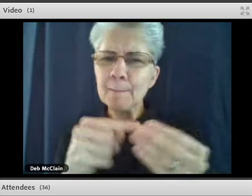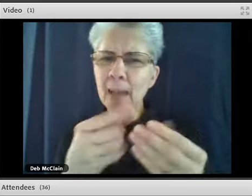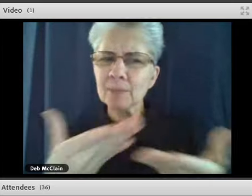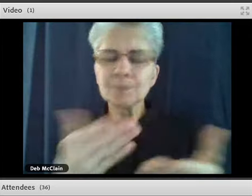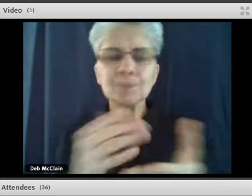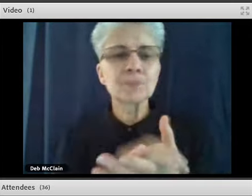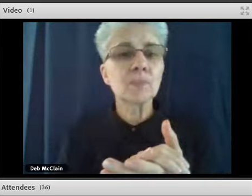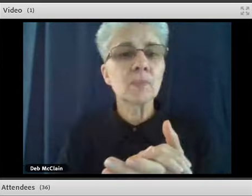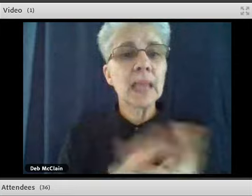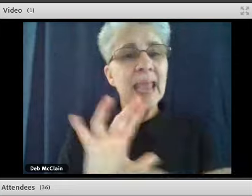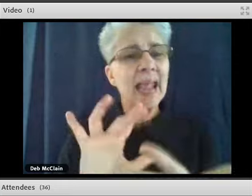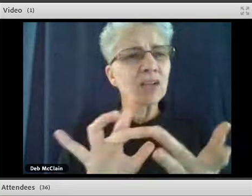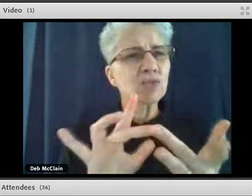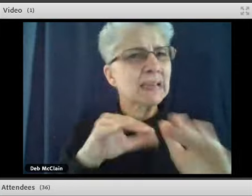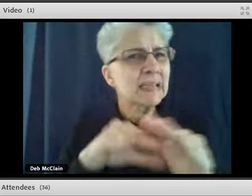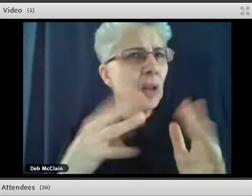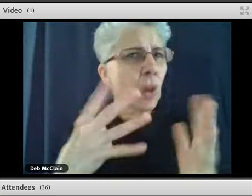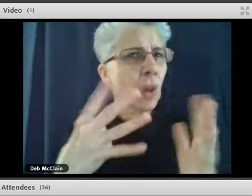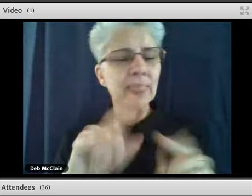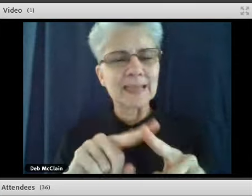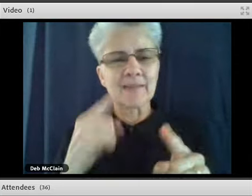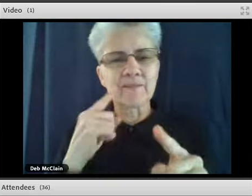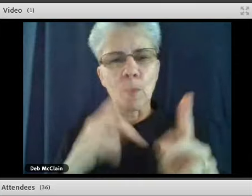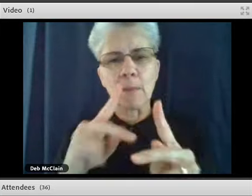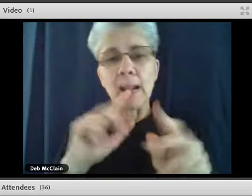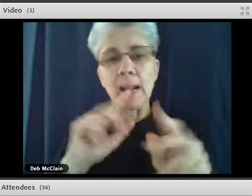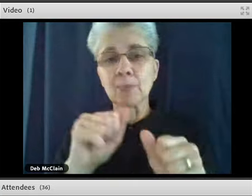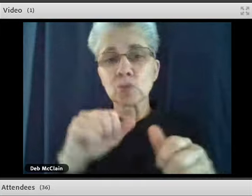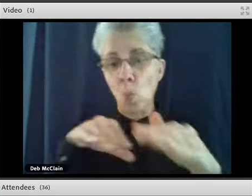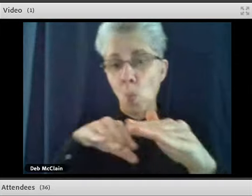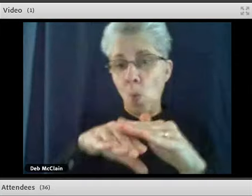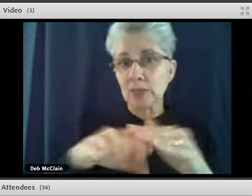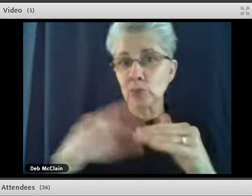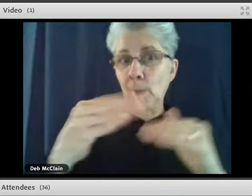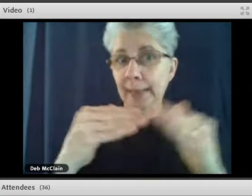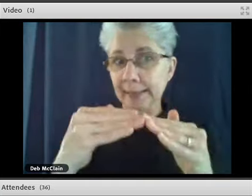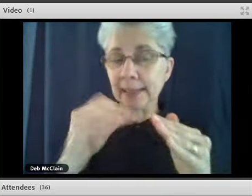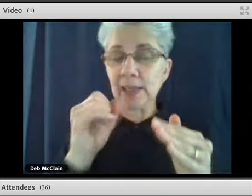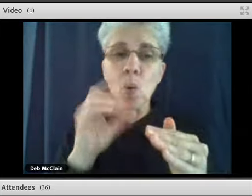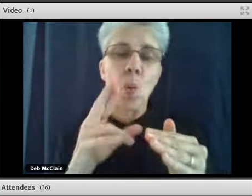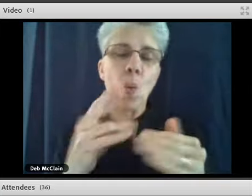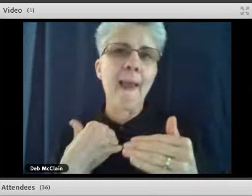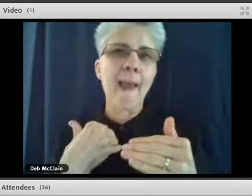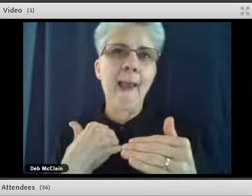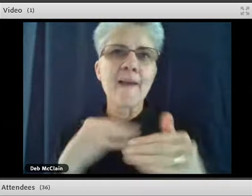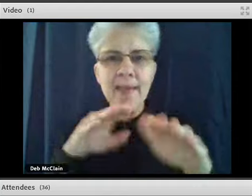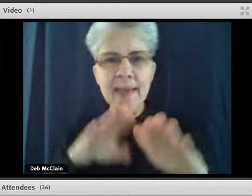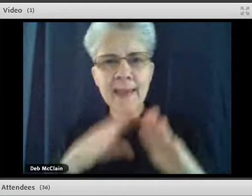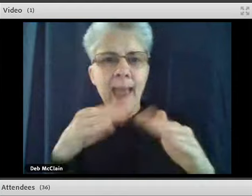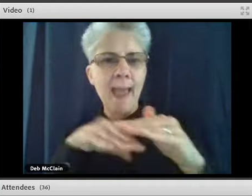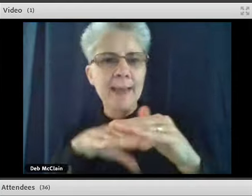And then, what is electronic accessibility? Because that's different from people being able to walk into our buildings, or have access to our buildings with a ramp,